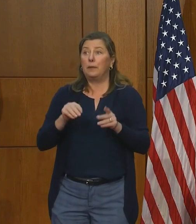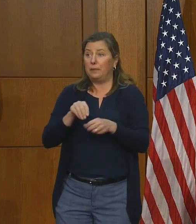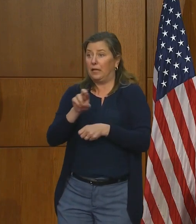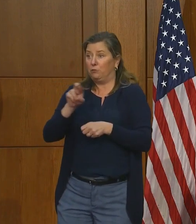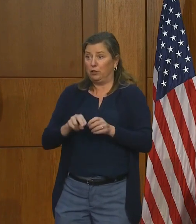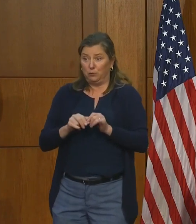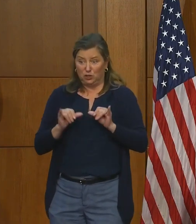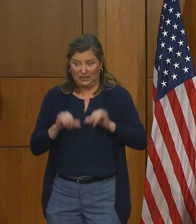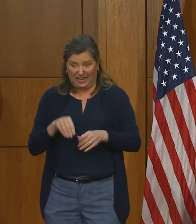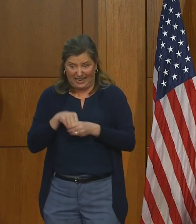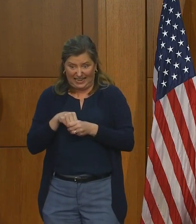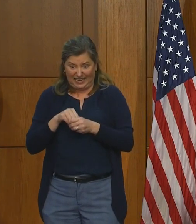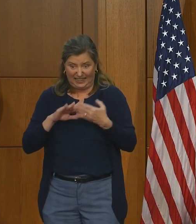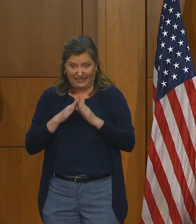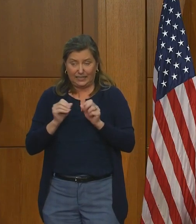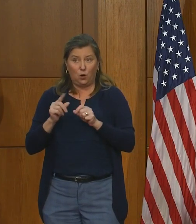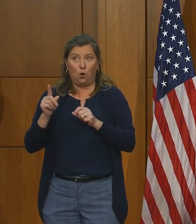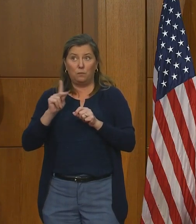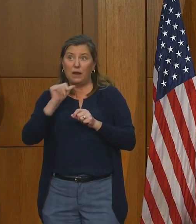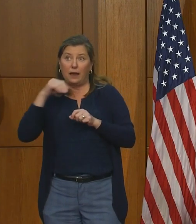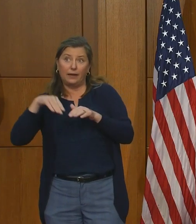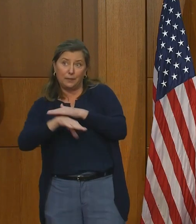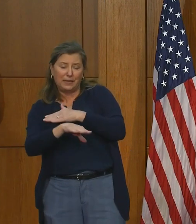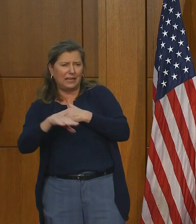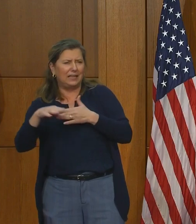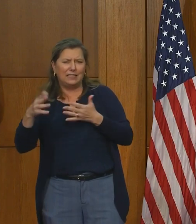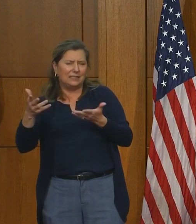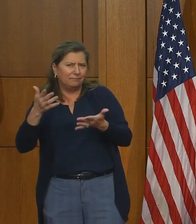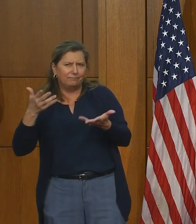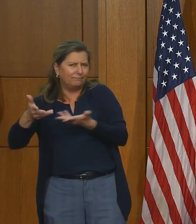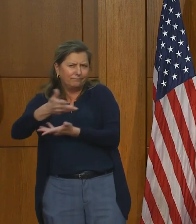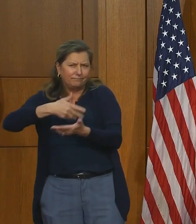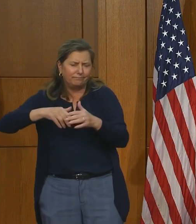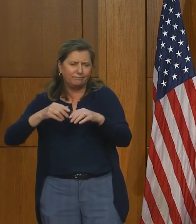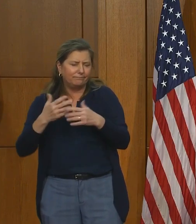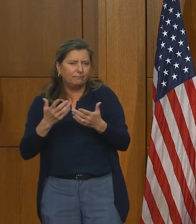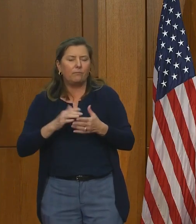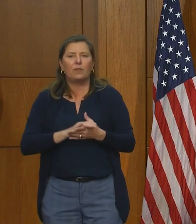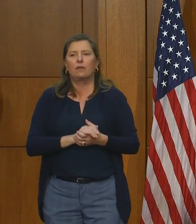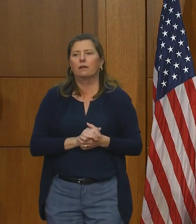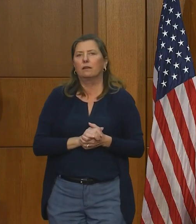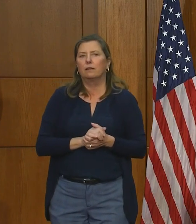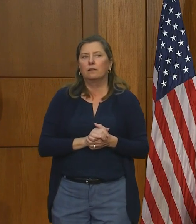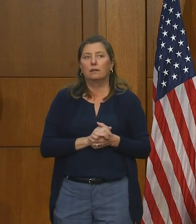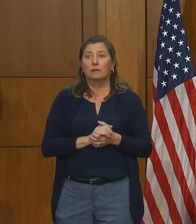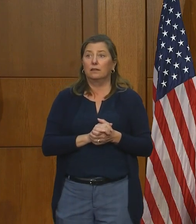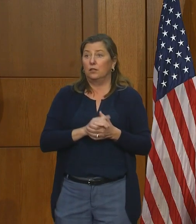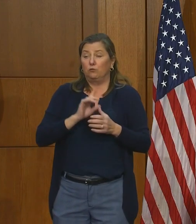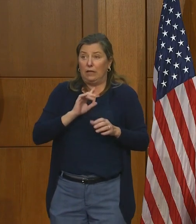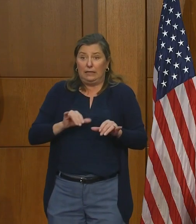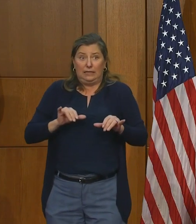QUESTION IS SHOULD PEOPLE NOT LEAVE THE CITY AND NOT COME